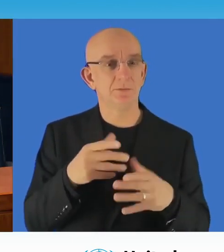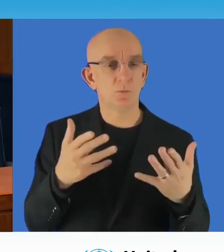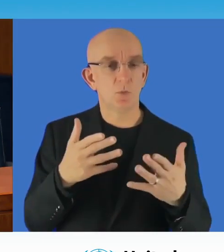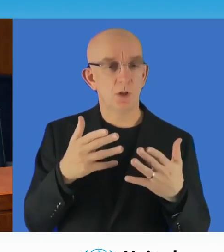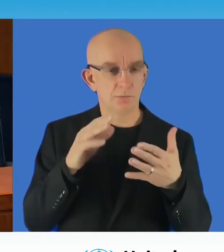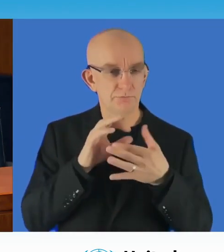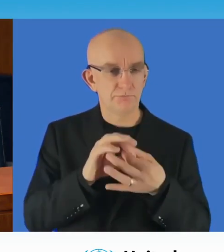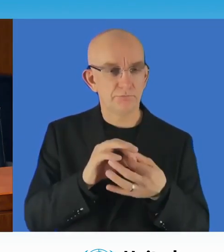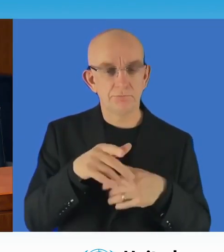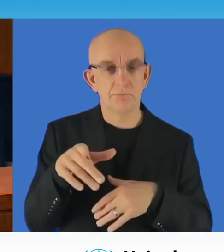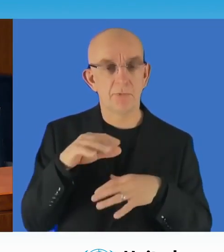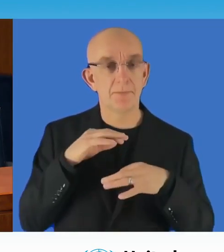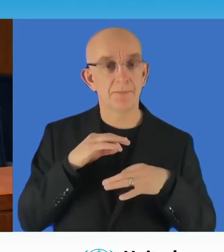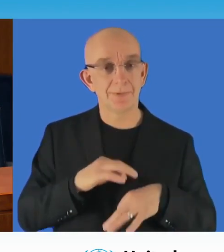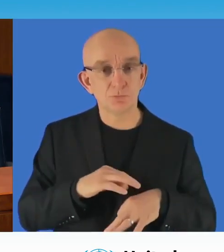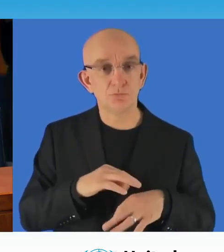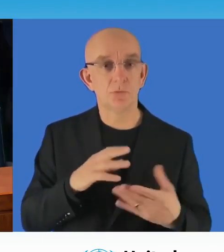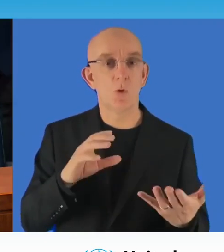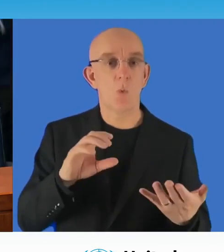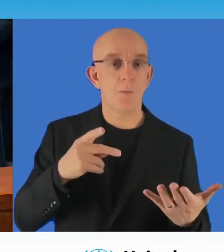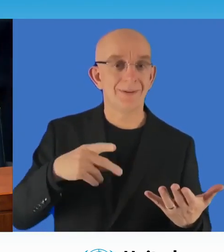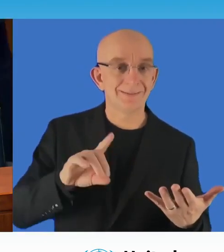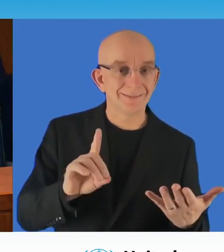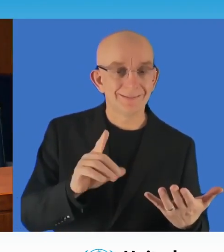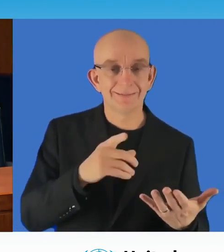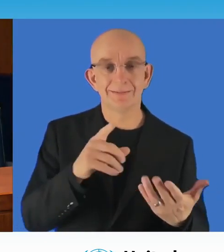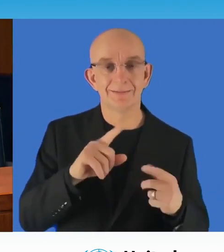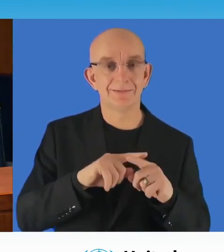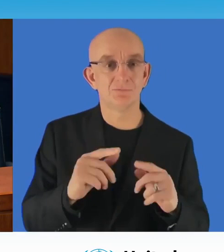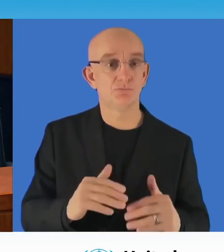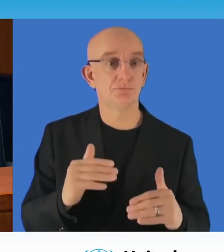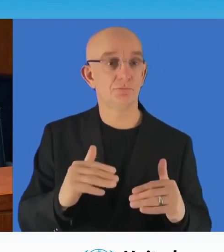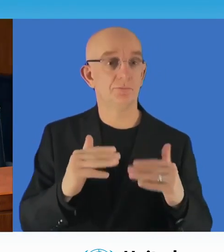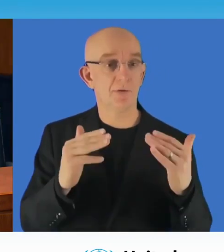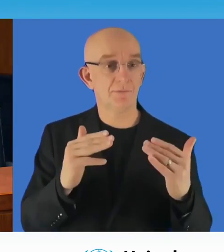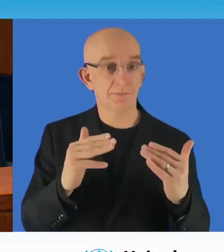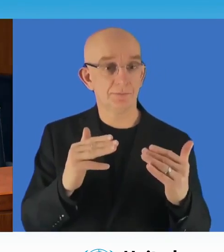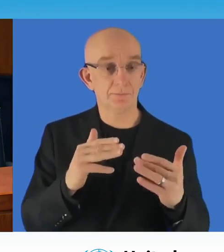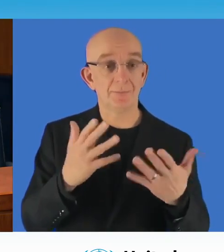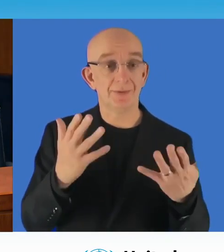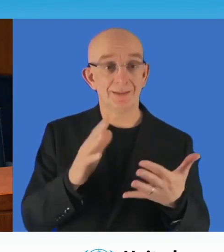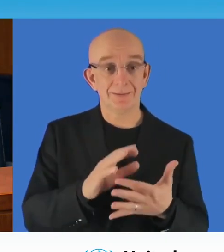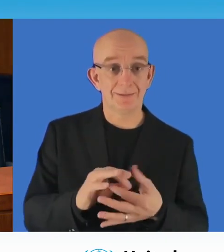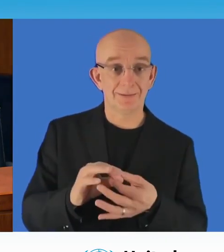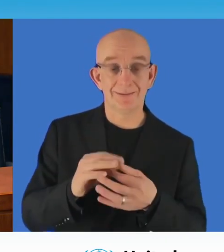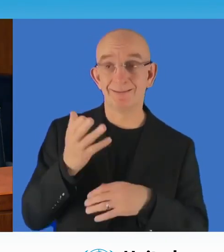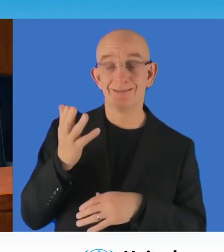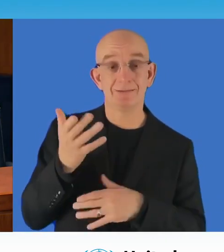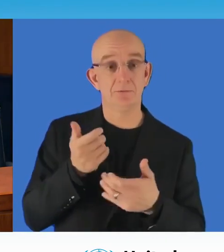of the Committees a nation a nationwide advocacy campaigns has been conducted to disseminate